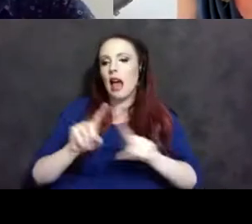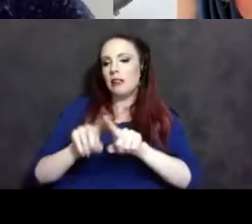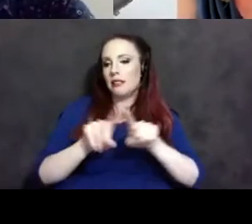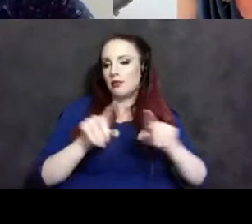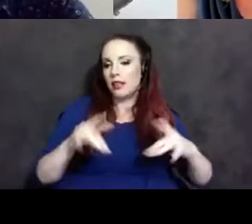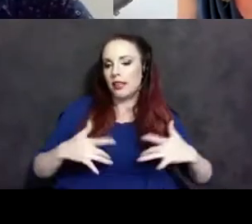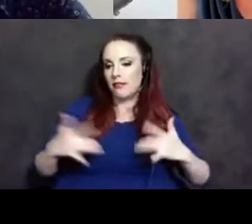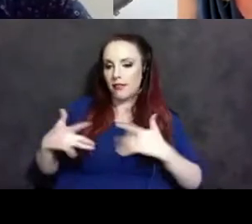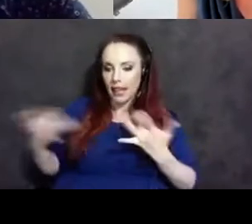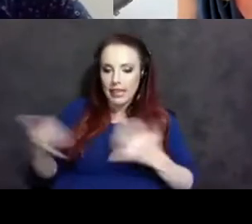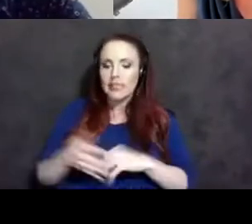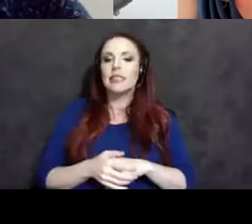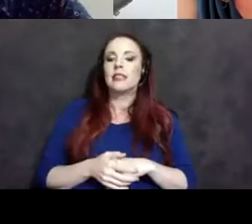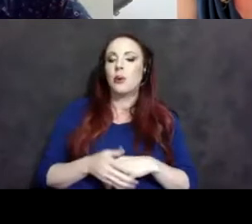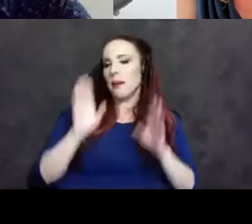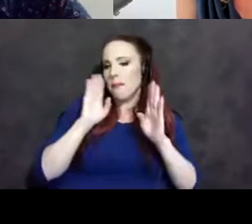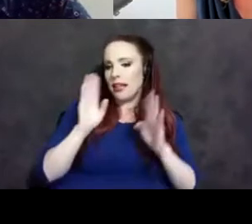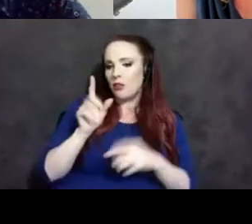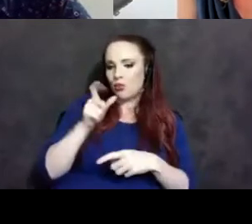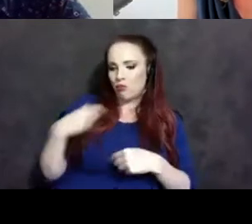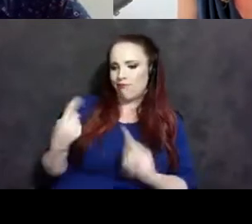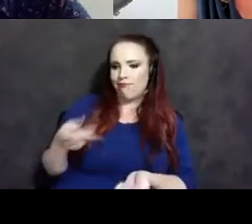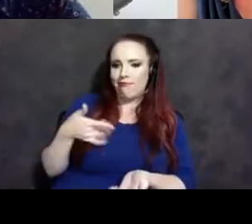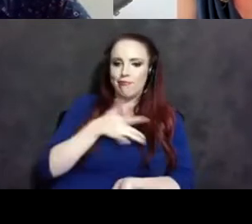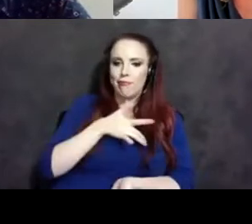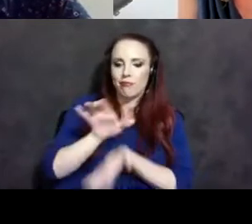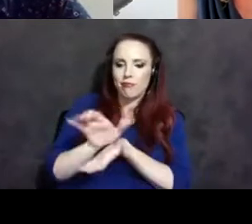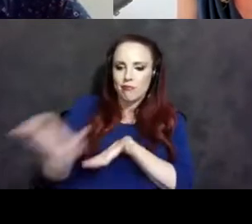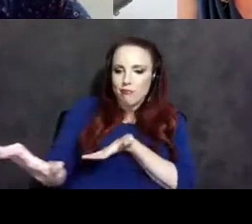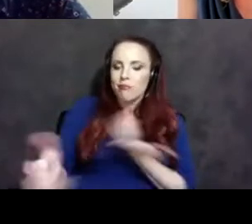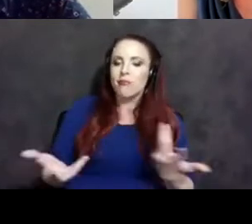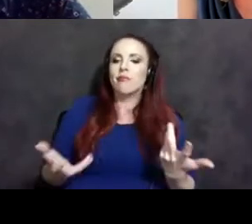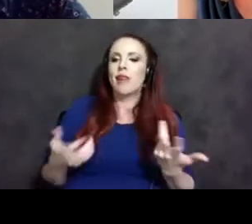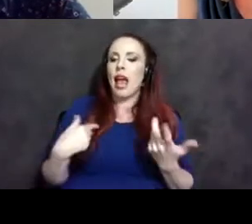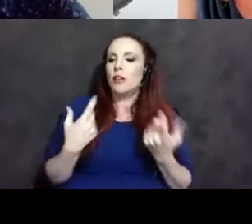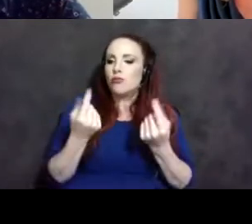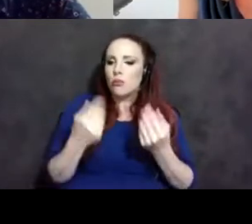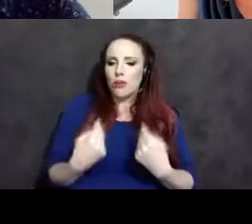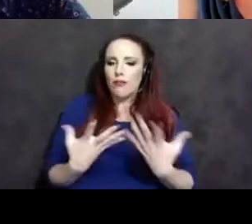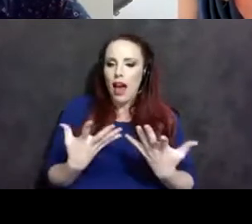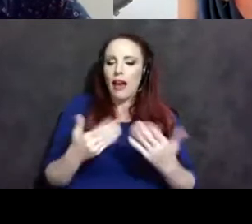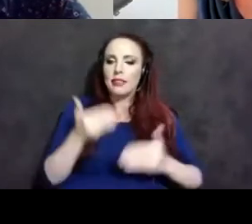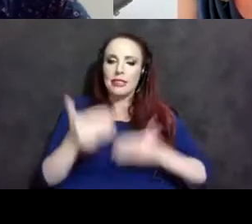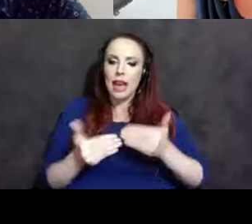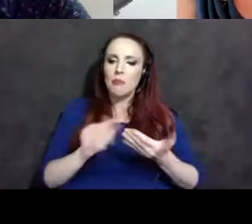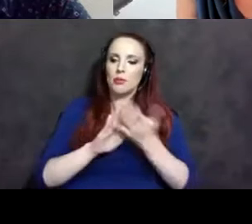marginalized people and providing tangible, actionable steps to be better allies and advocates for each other.